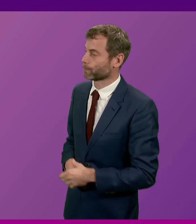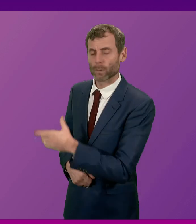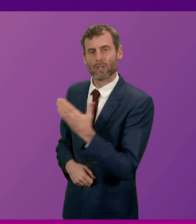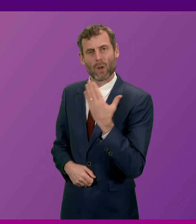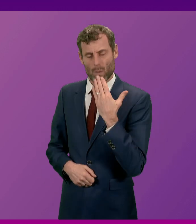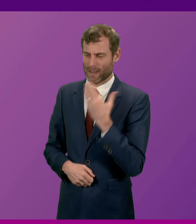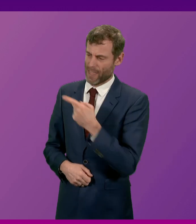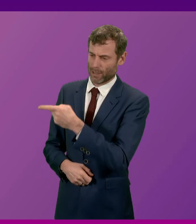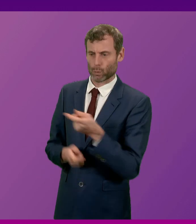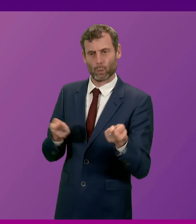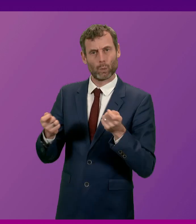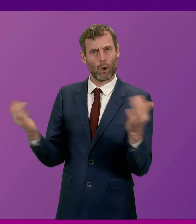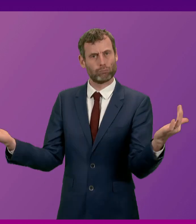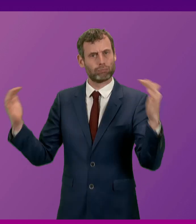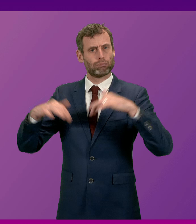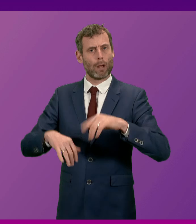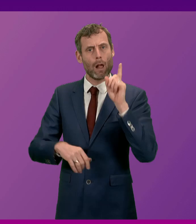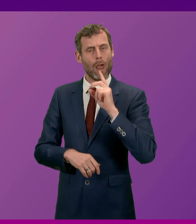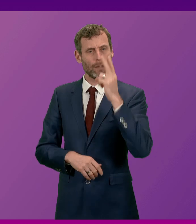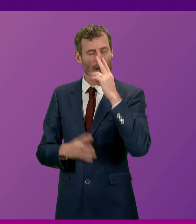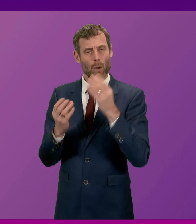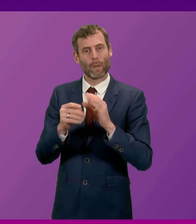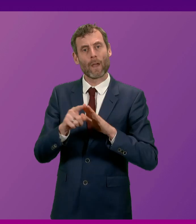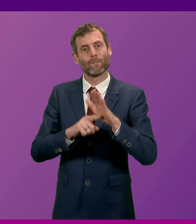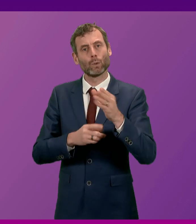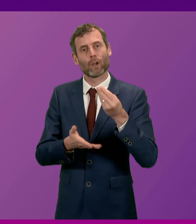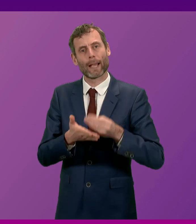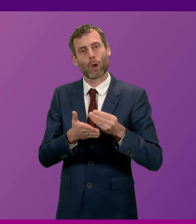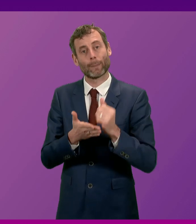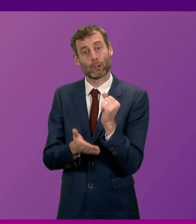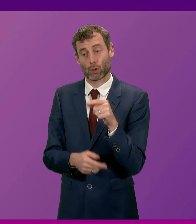Scotland, which has made such a contribution to the debate about rent controls in Scotland